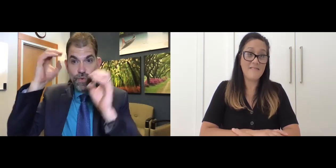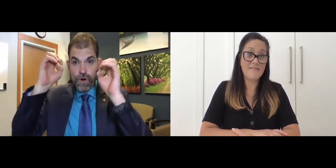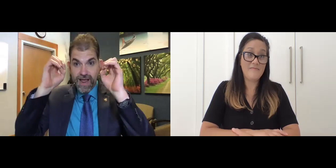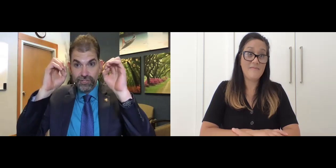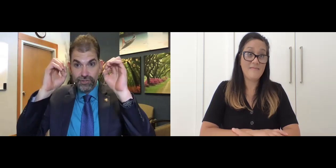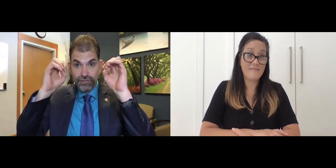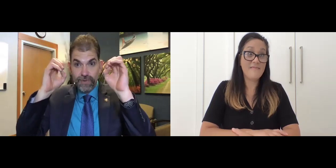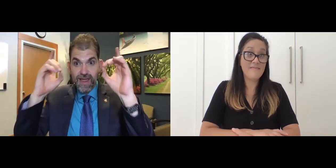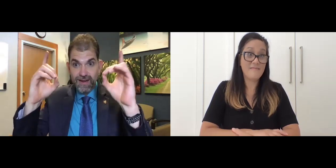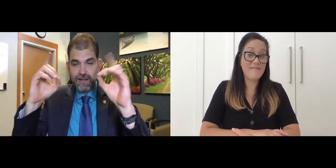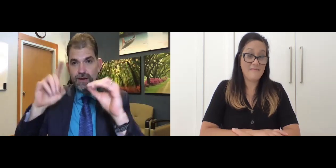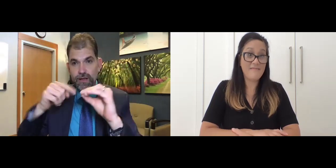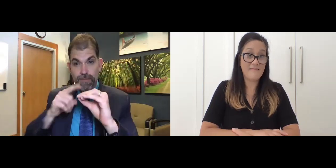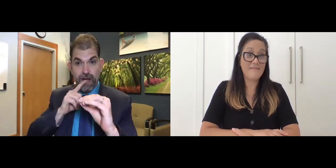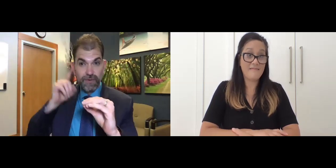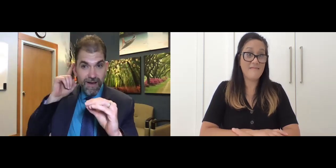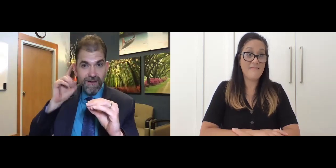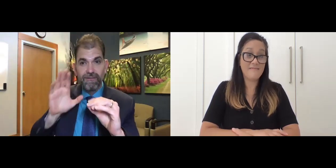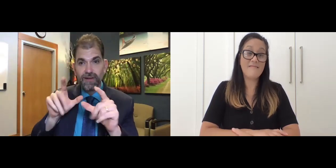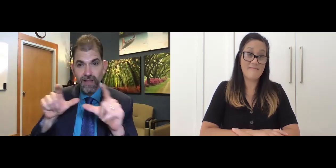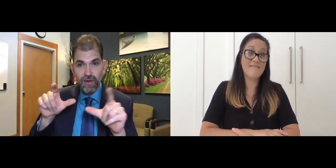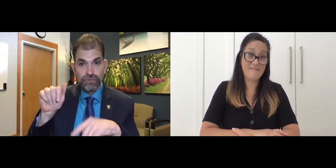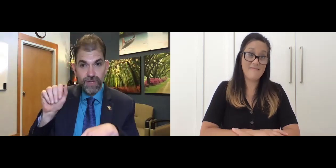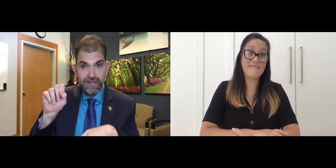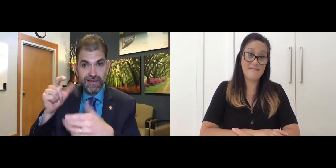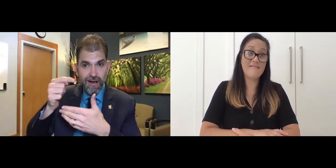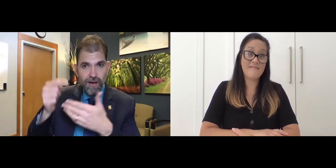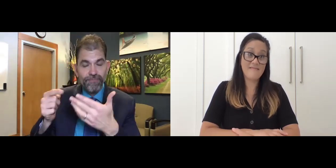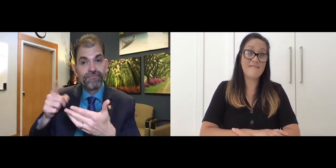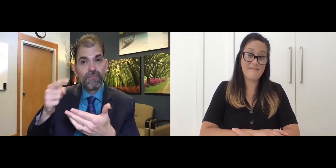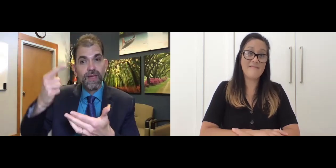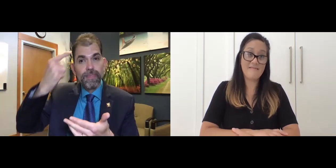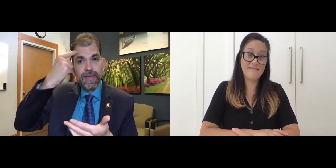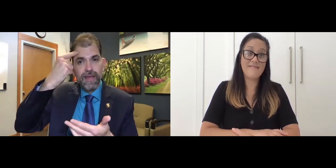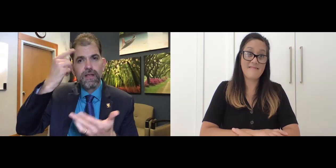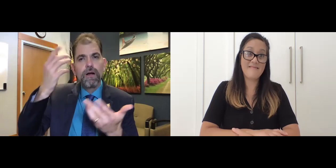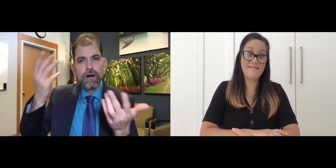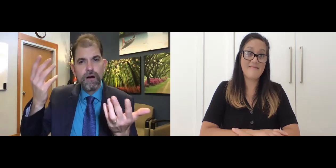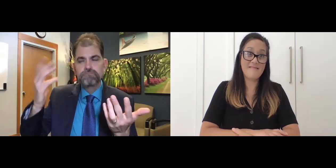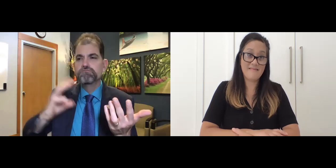that's one thing but if you have a hearing evaluator who doesn't